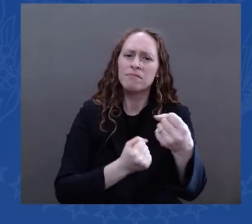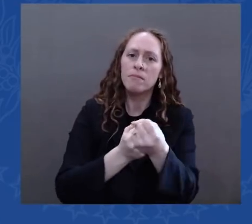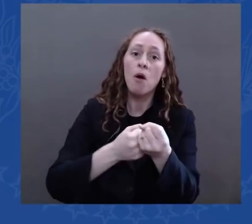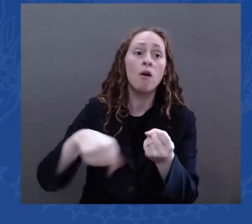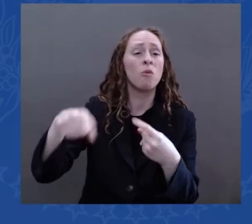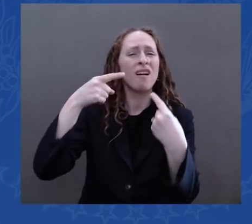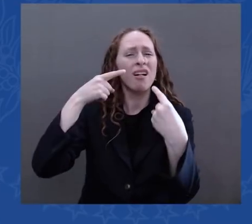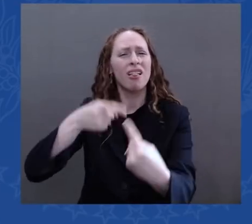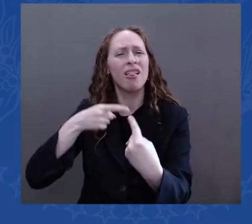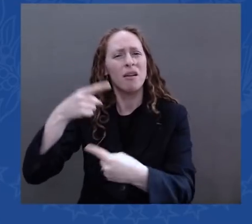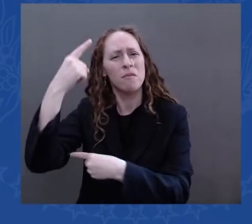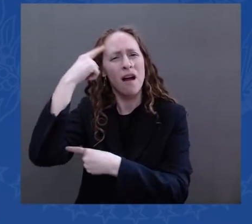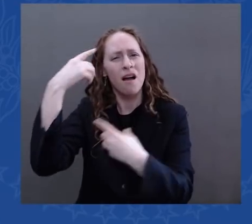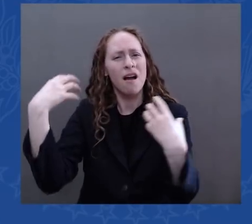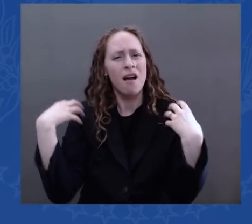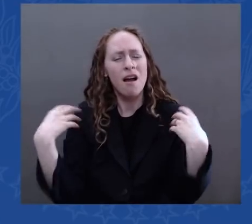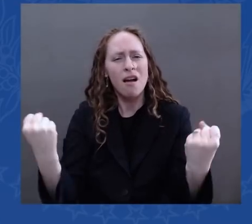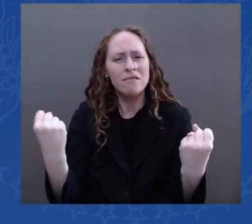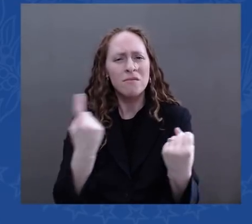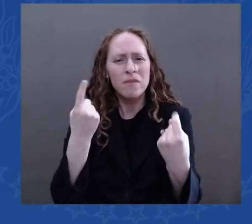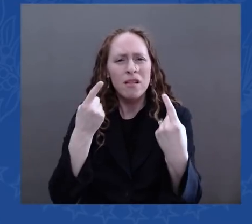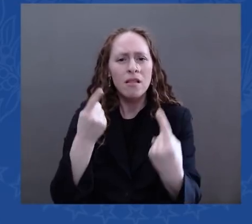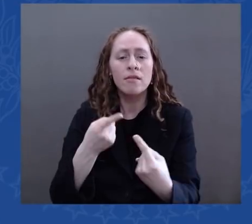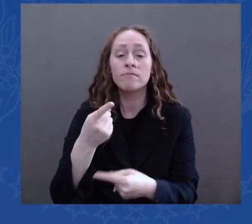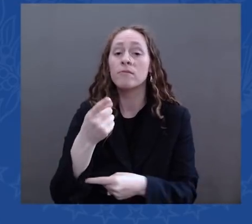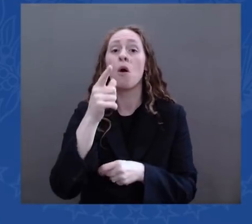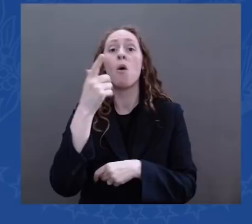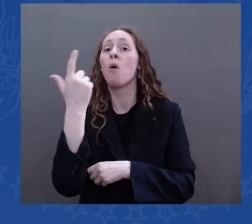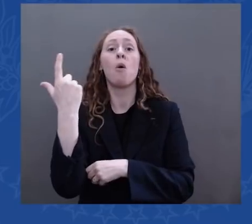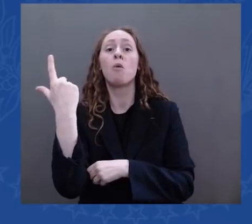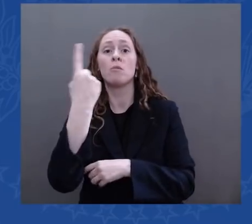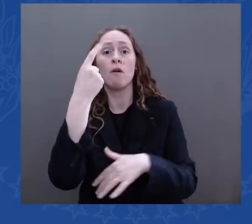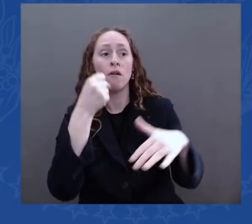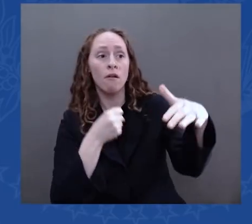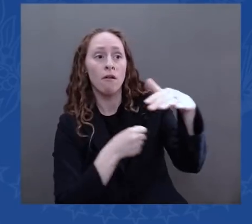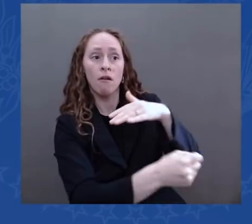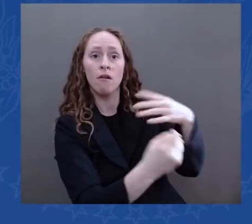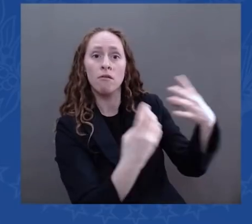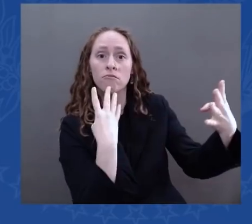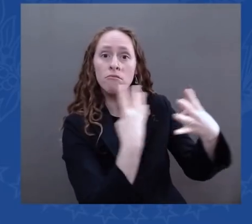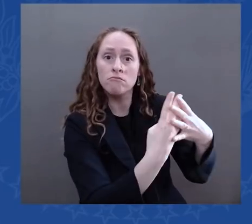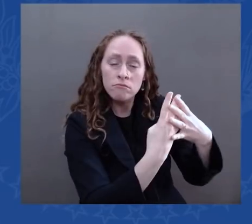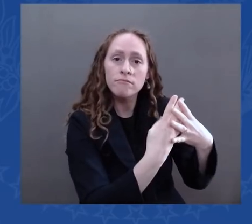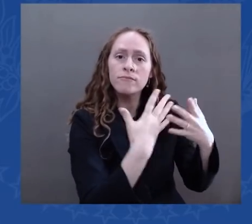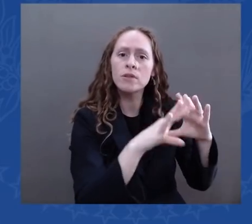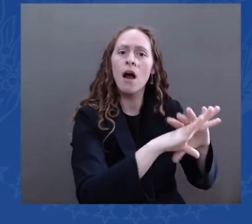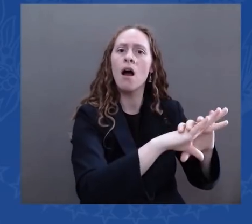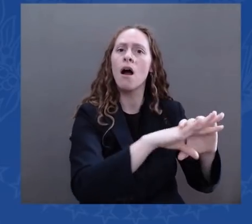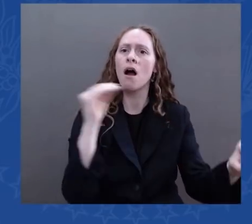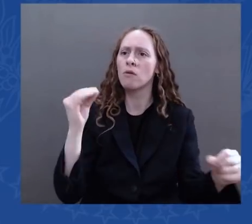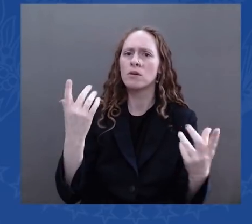All demonstrable ways to reduce crime -- and proven ways. Security also means national and international security.